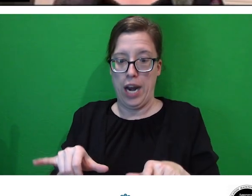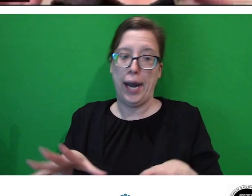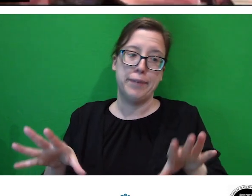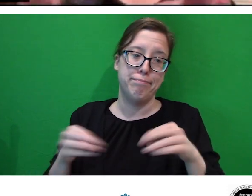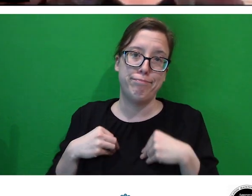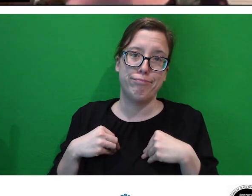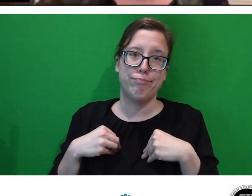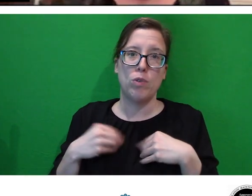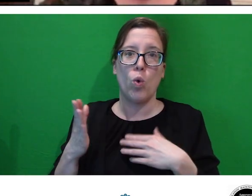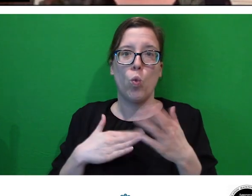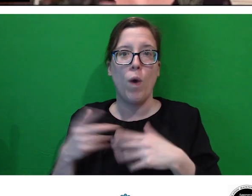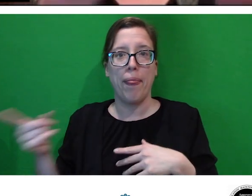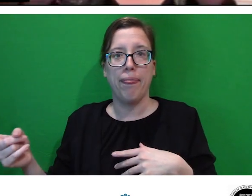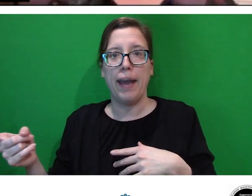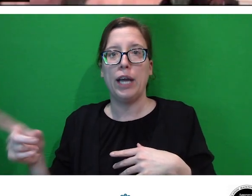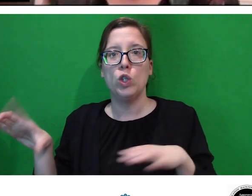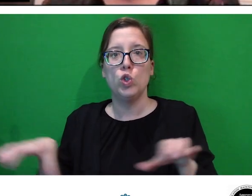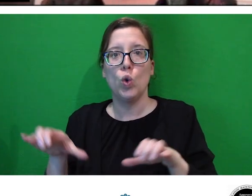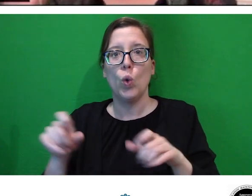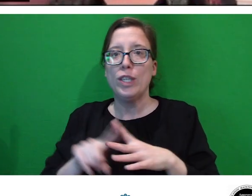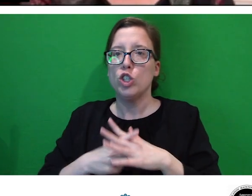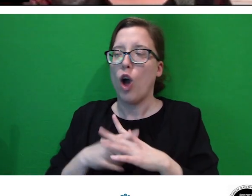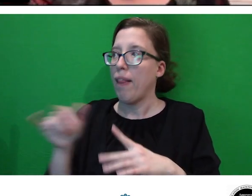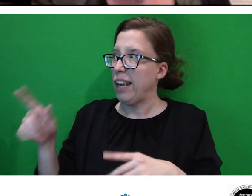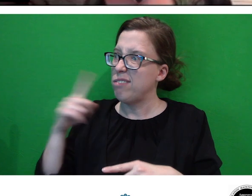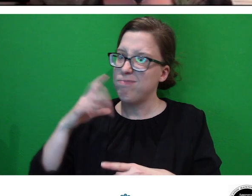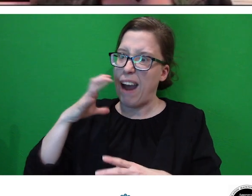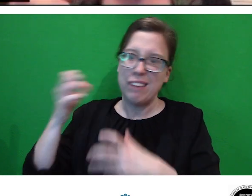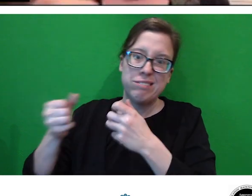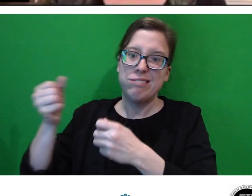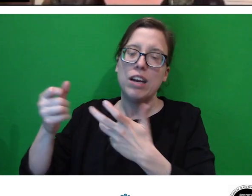So you shape on the basis of what the kid gives you.